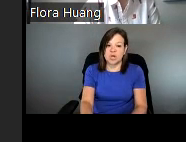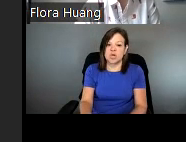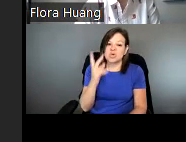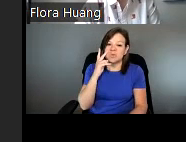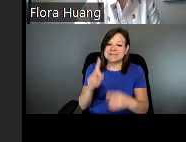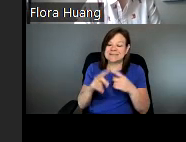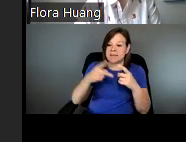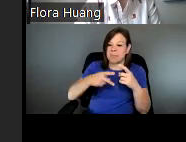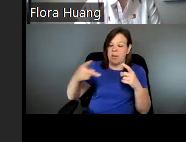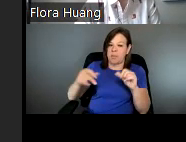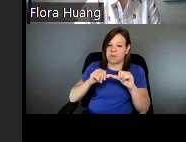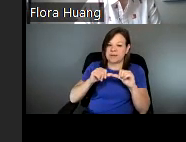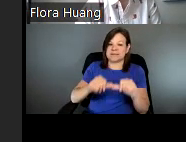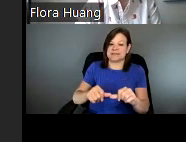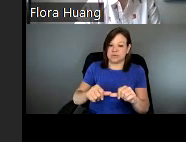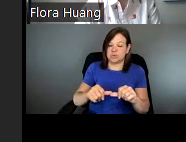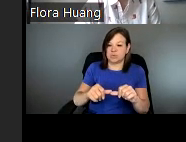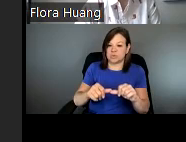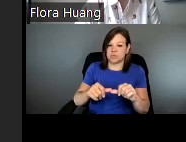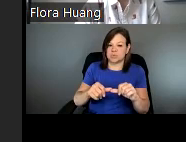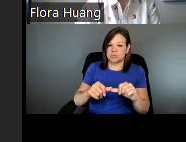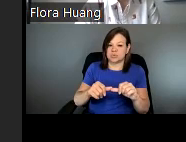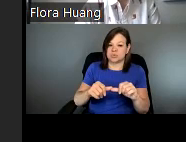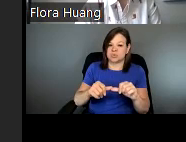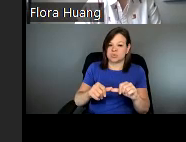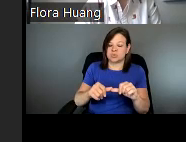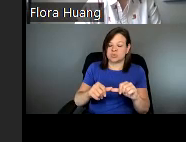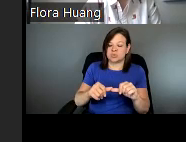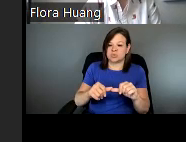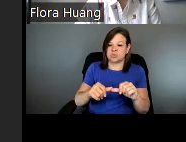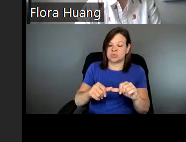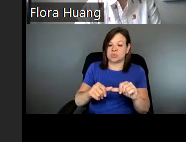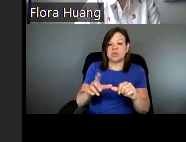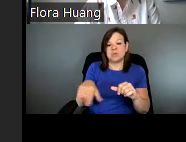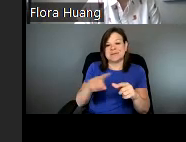which is the title, it's outlined. We can see by this light box with these circles on the ends,